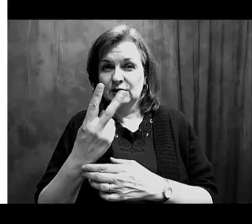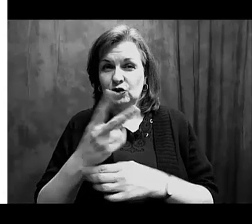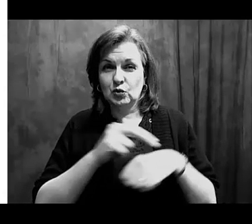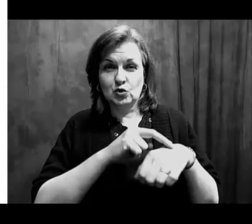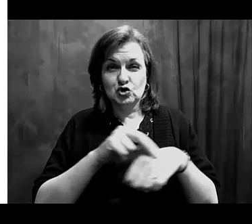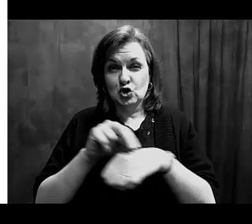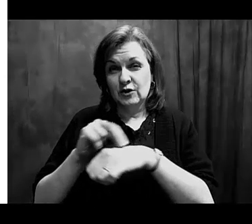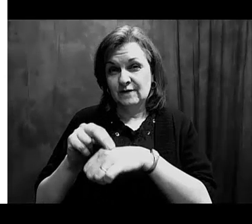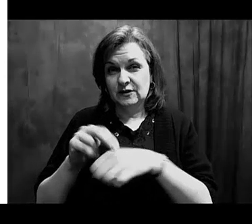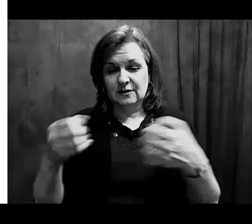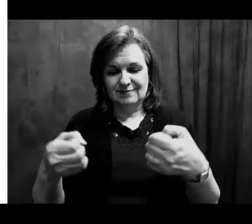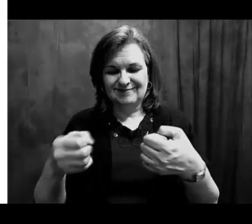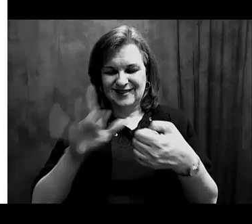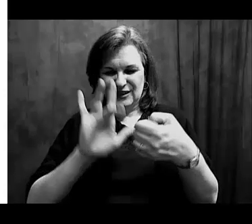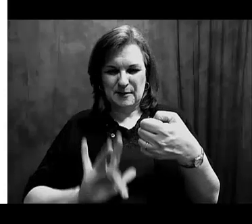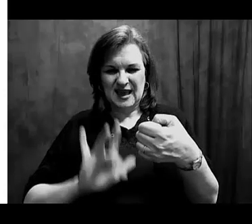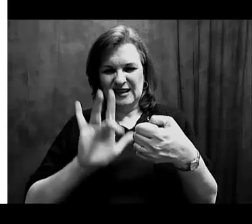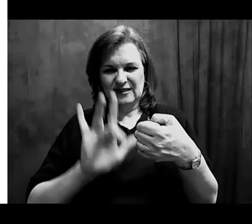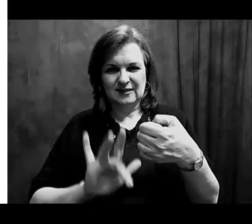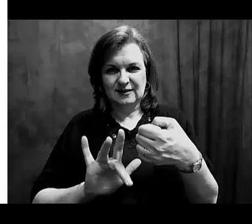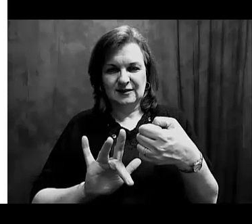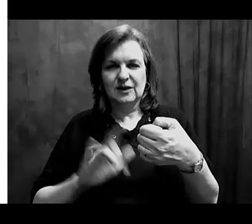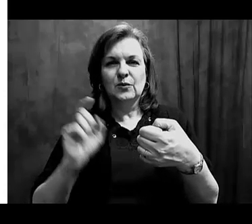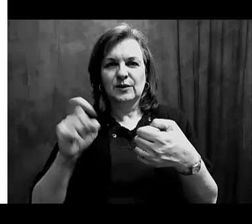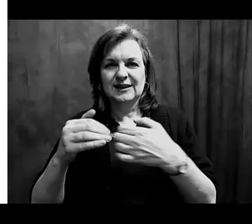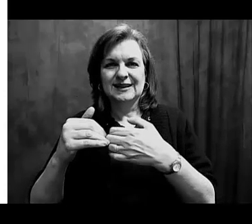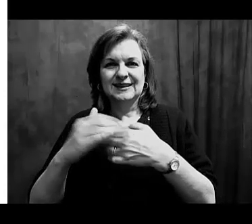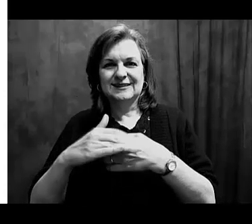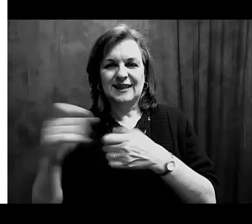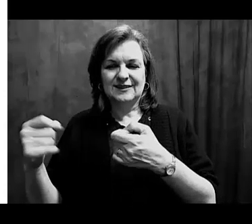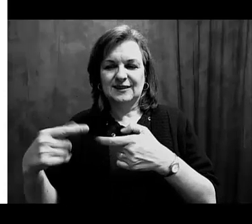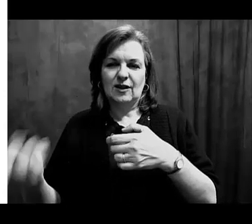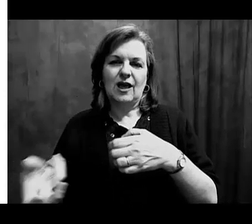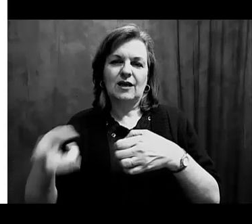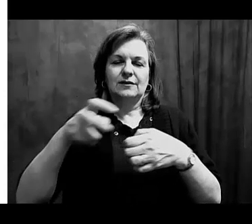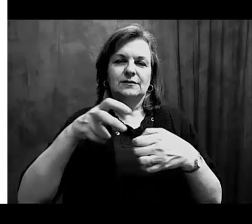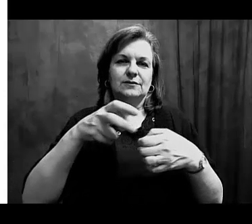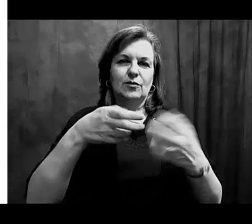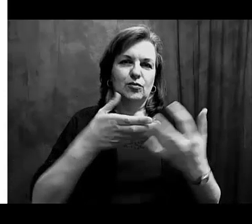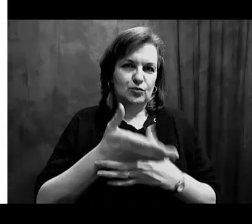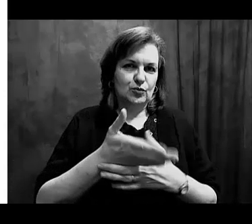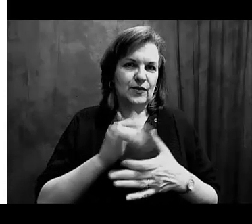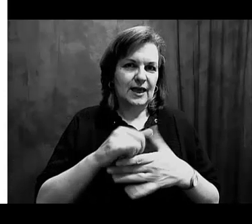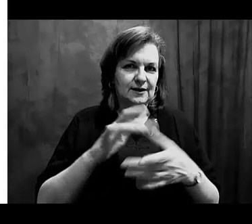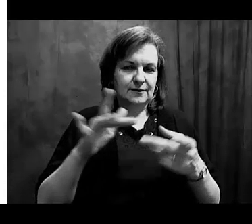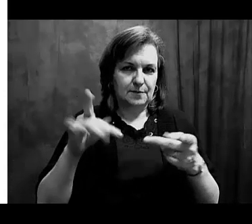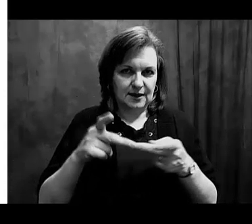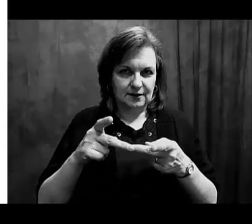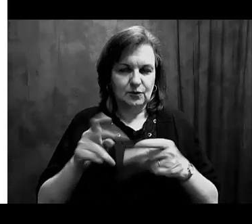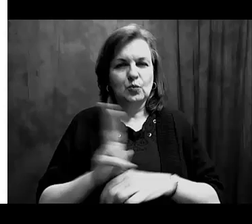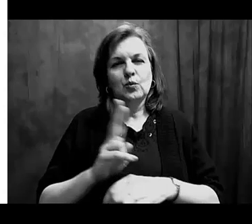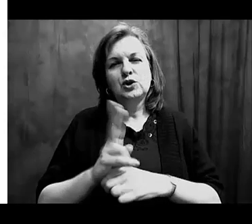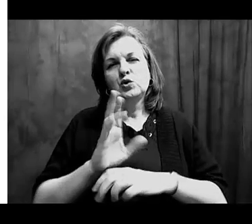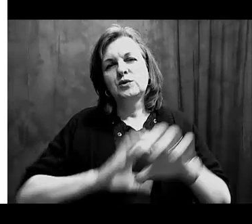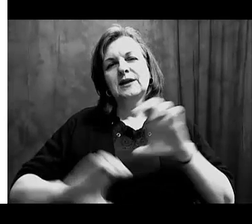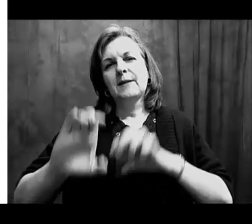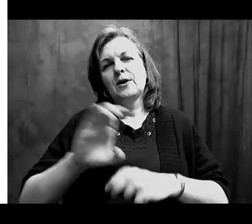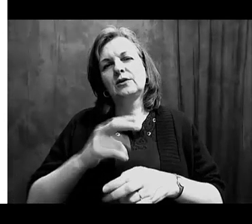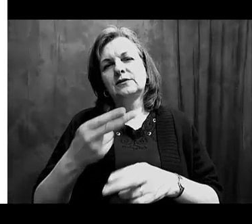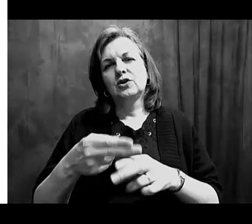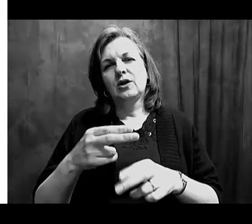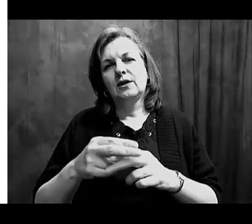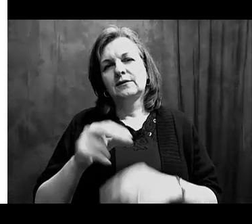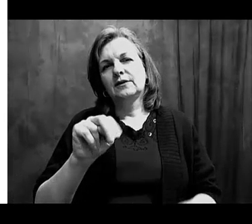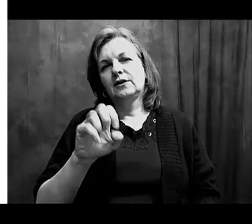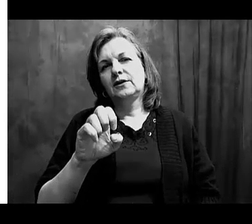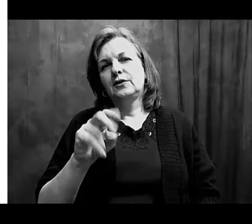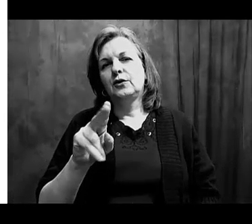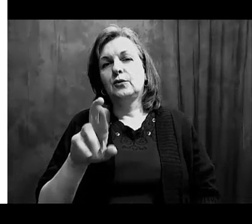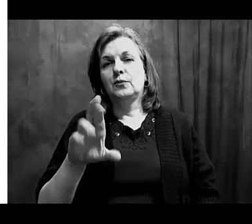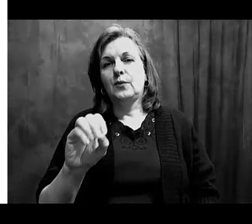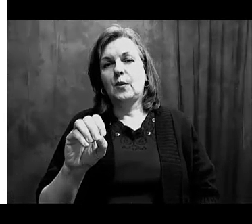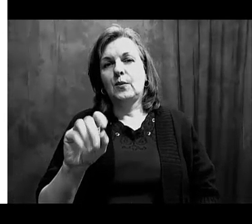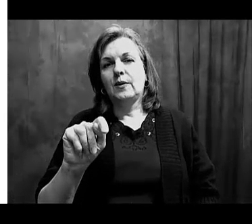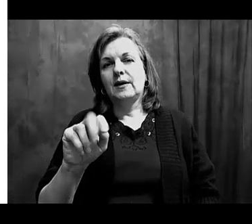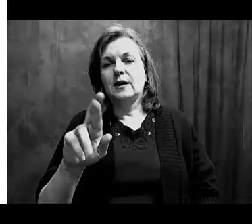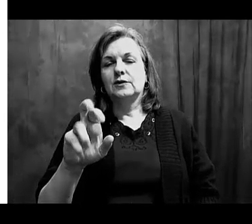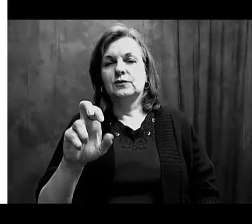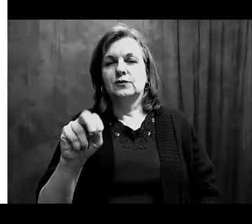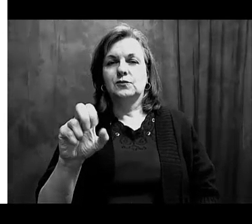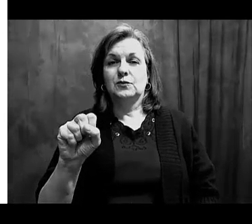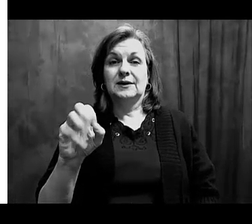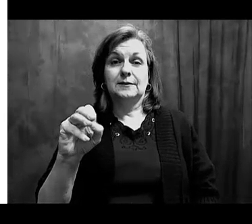and we've got to jump that space we do it chemically by something known as a neurotransmitter